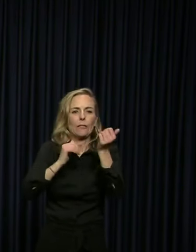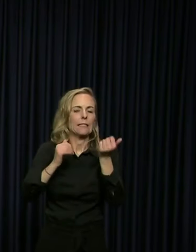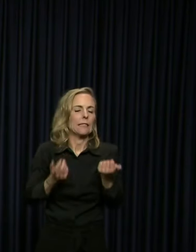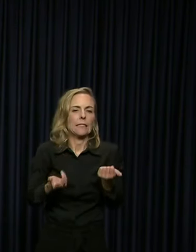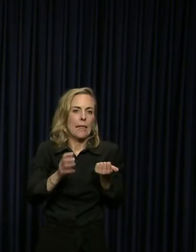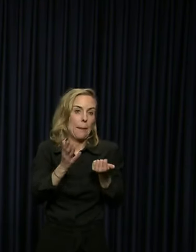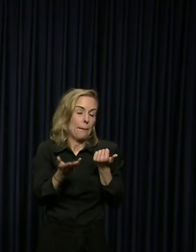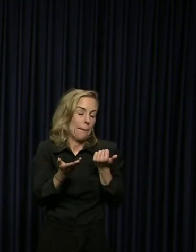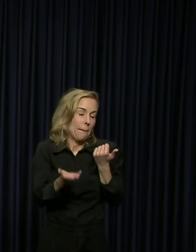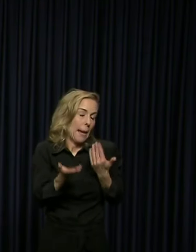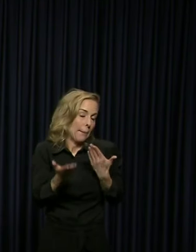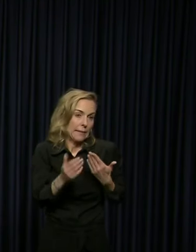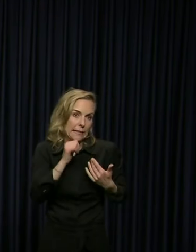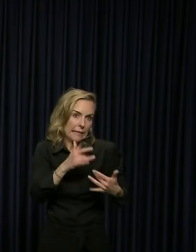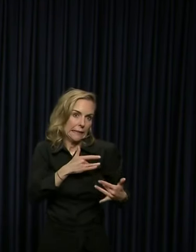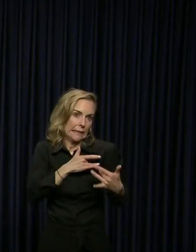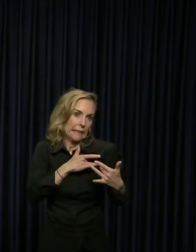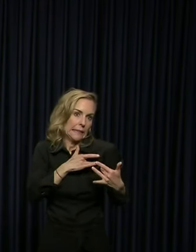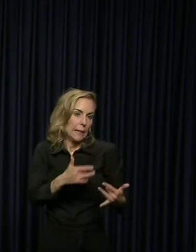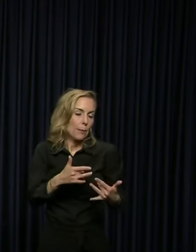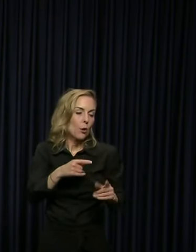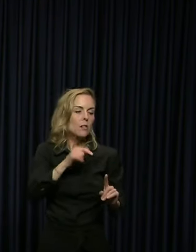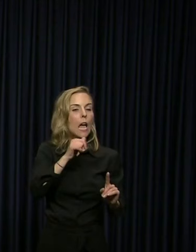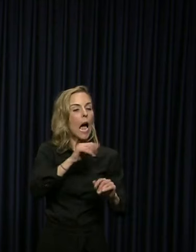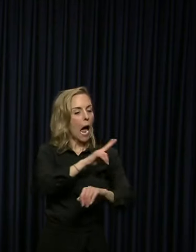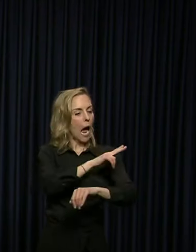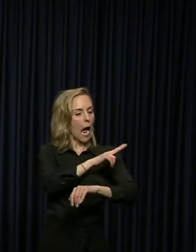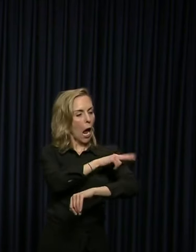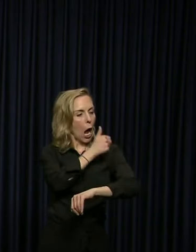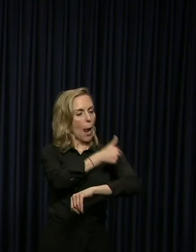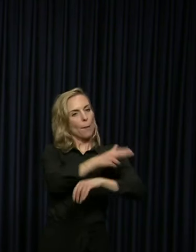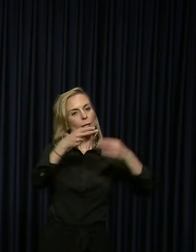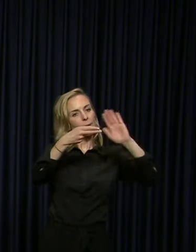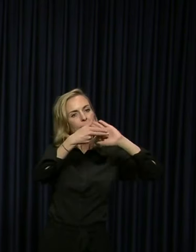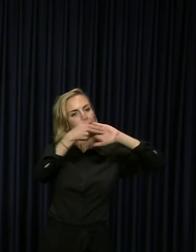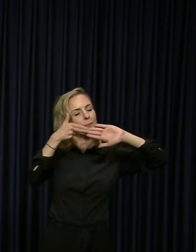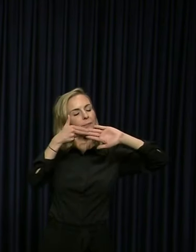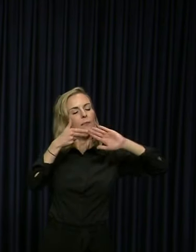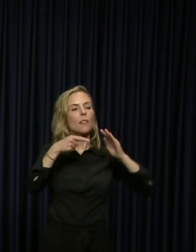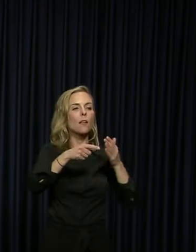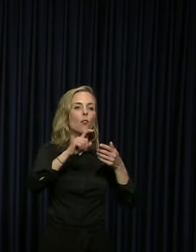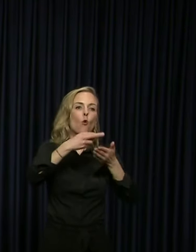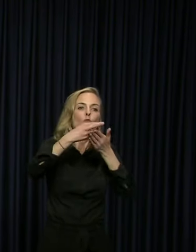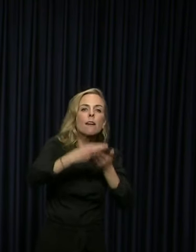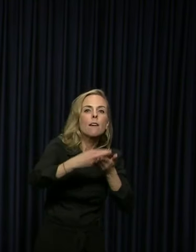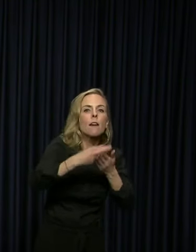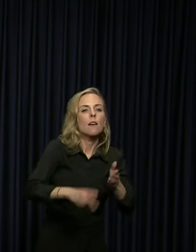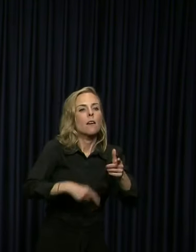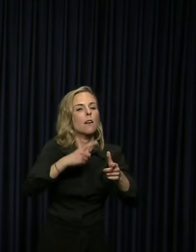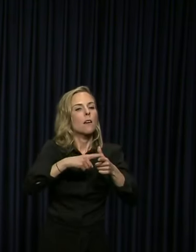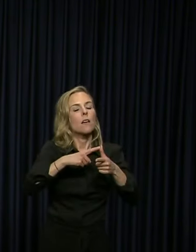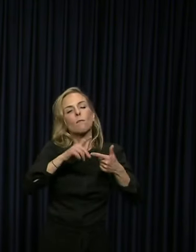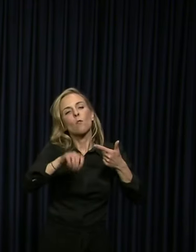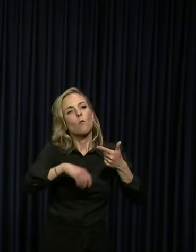ARE WE LOOKING AT WAYS TO REMOVE BARRIERS FROM EBT FOR ONLINE